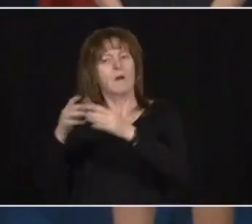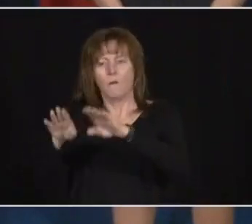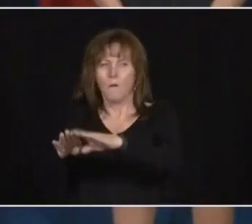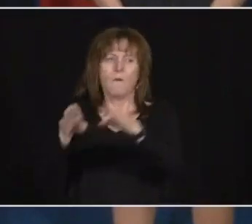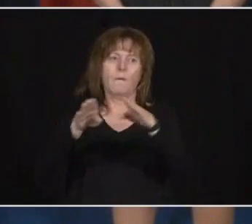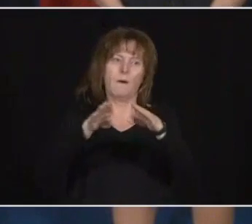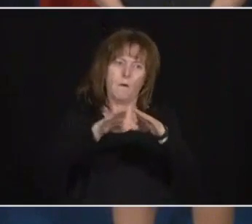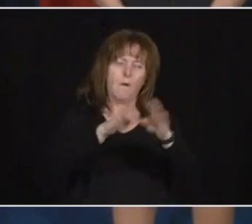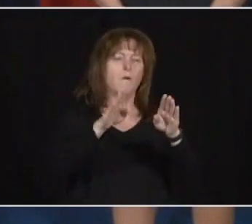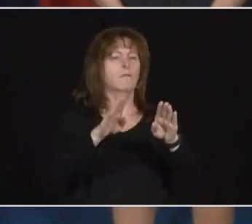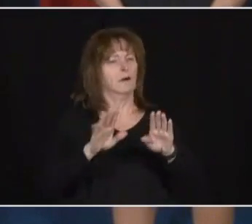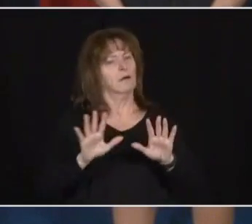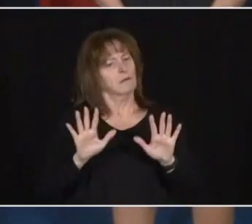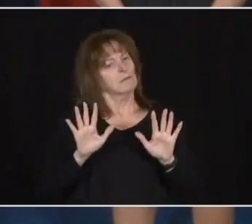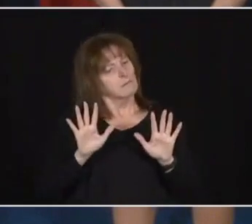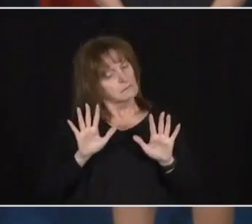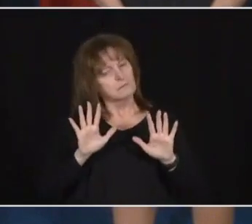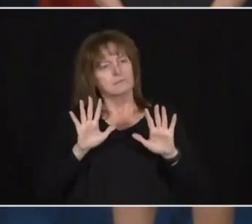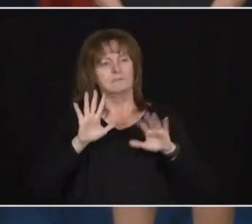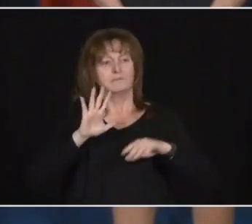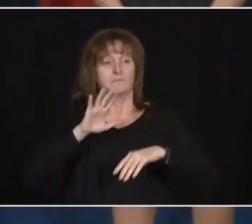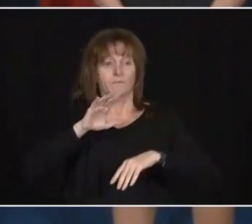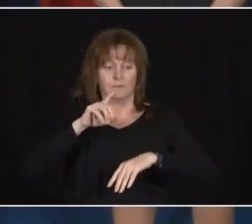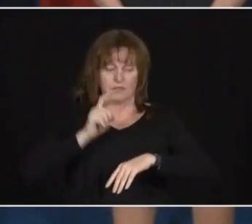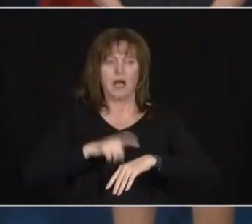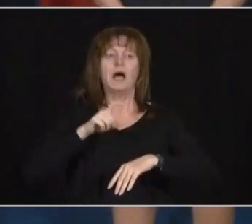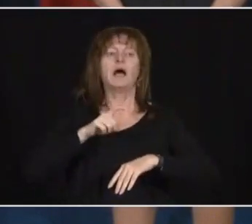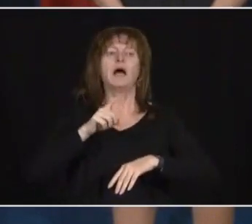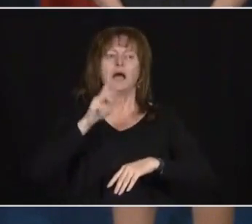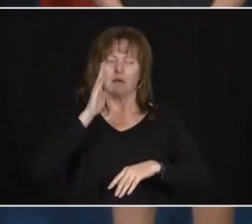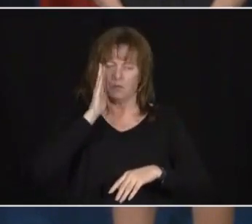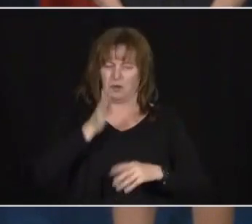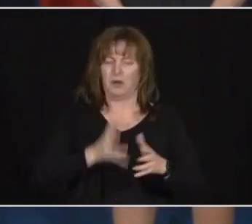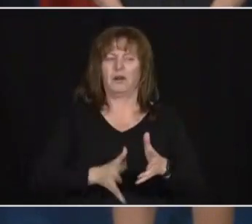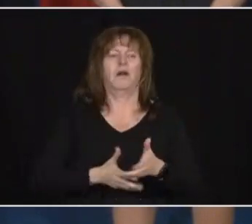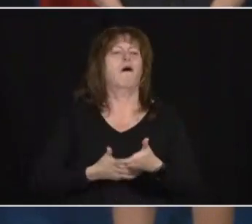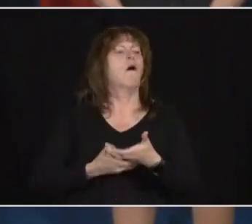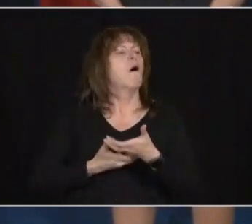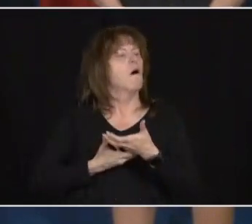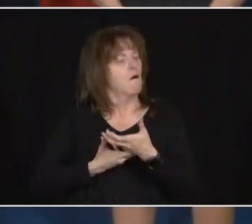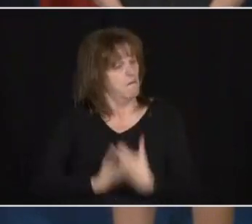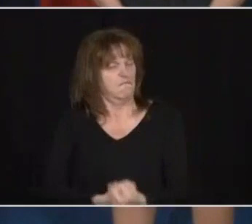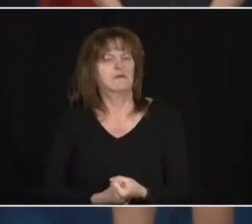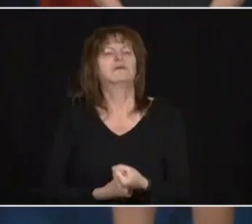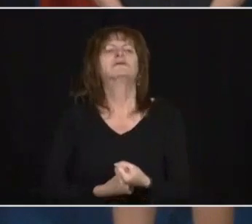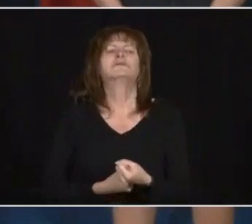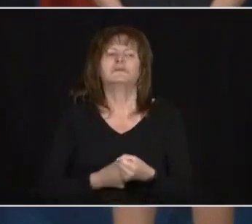sooner than later, because the trend is going the right way, then we'll get the economy going.